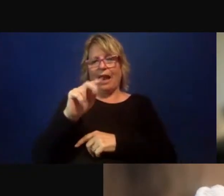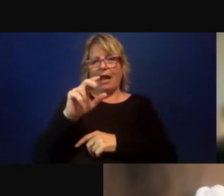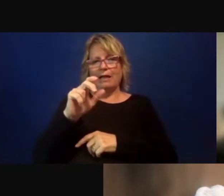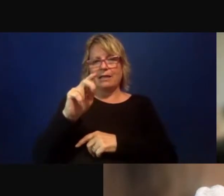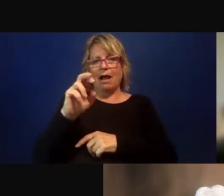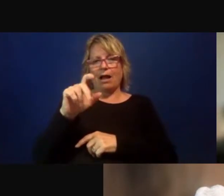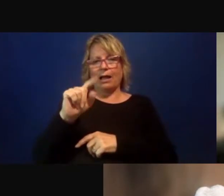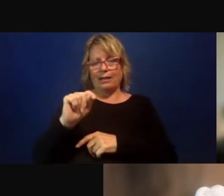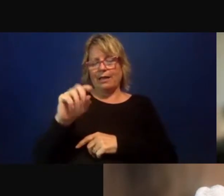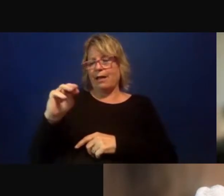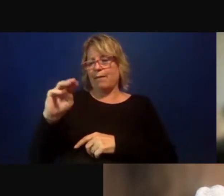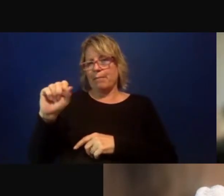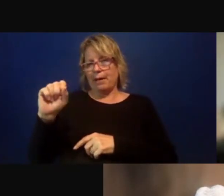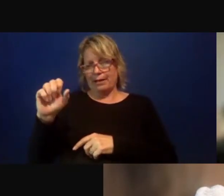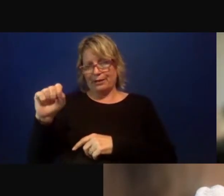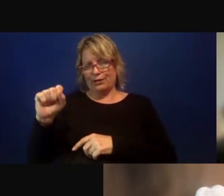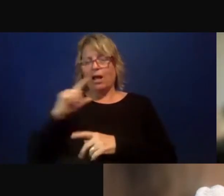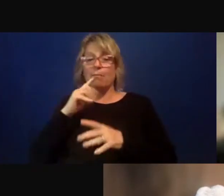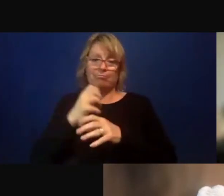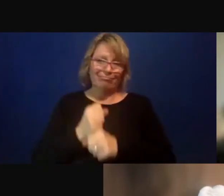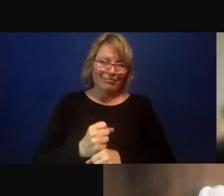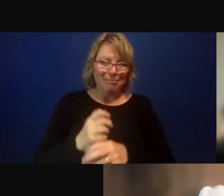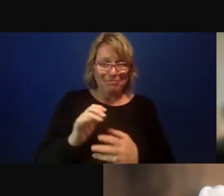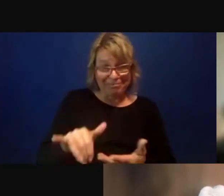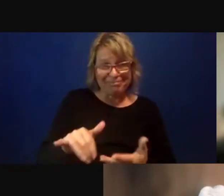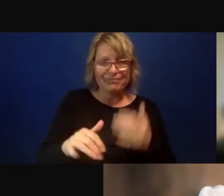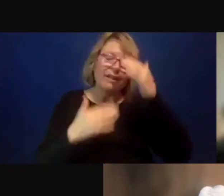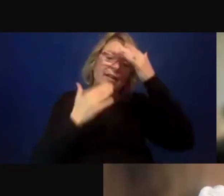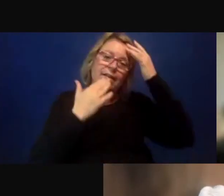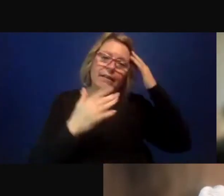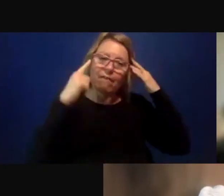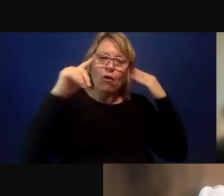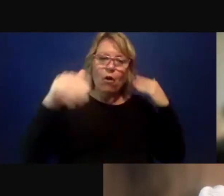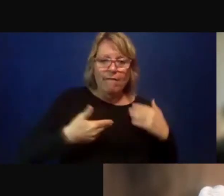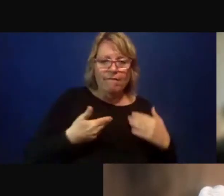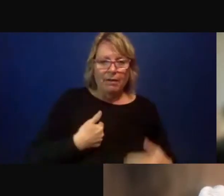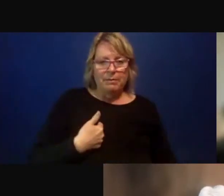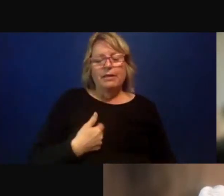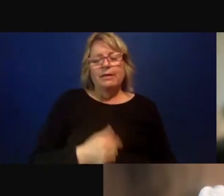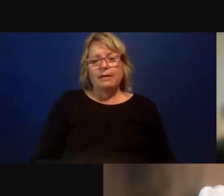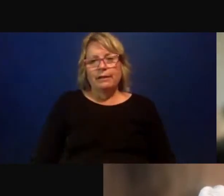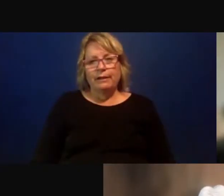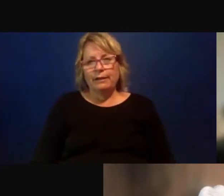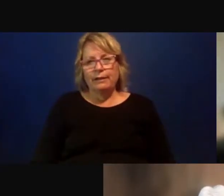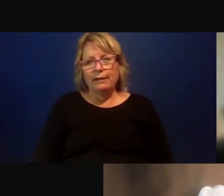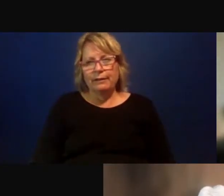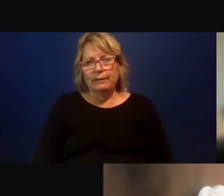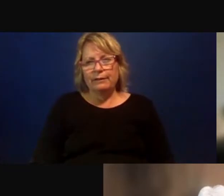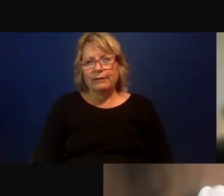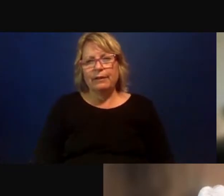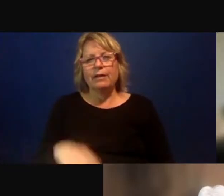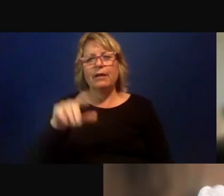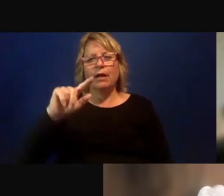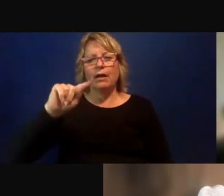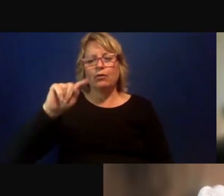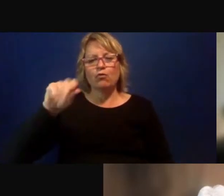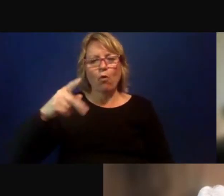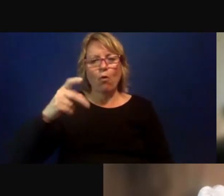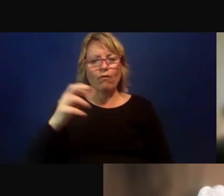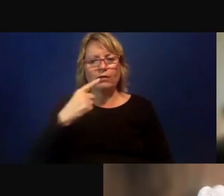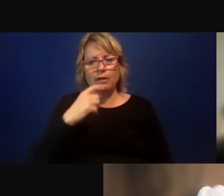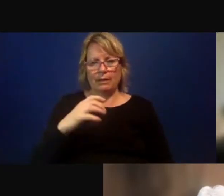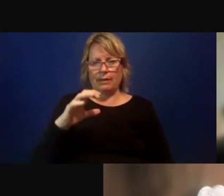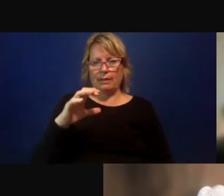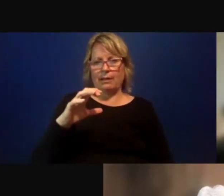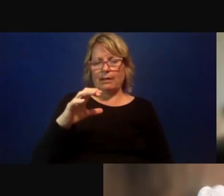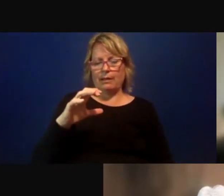think that kinda sums it up. Again, thank you for having me. As Topher said, I'm the CEO of Amwell.